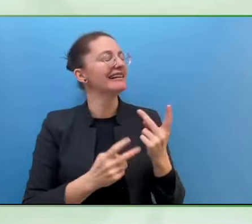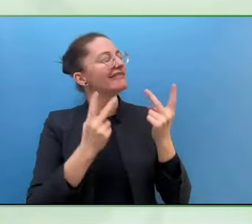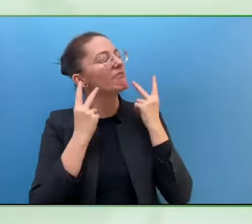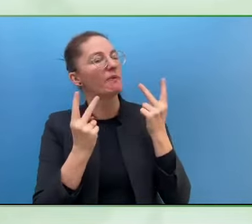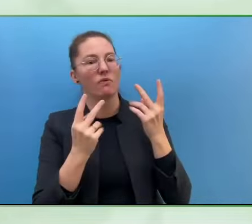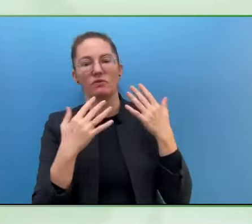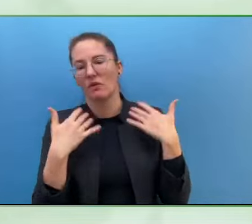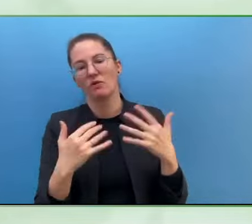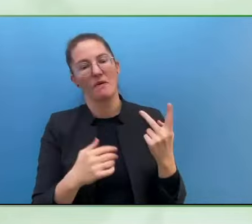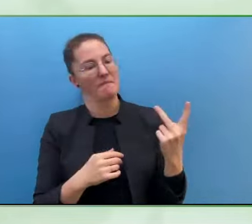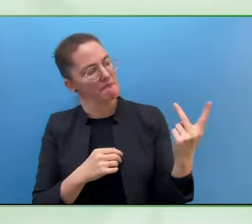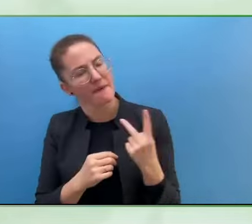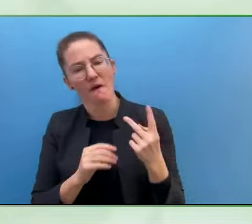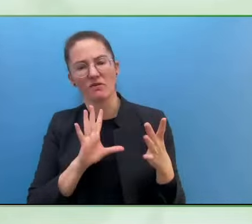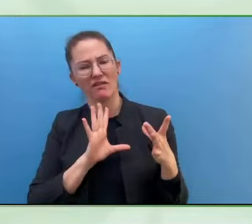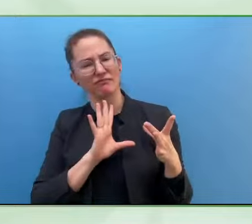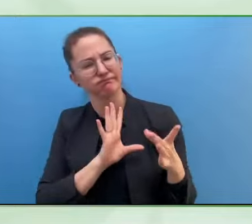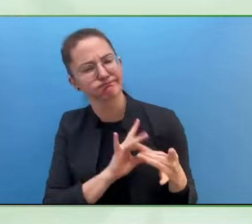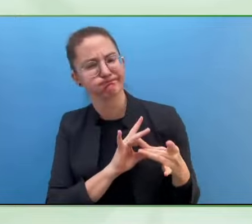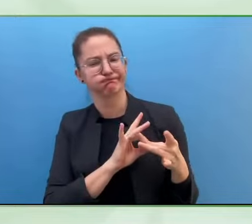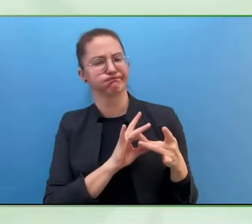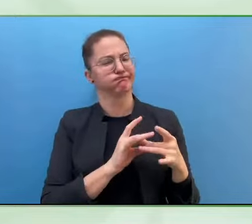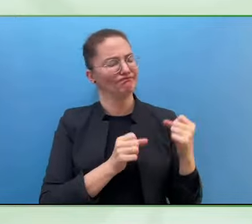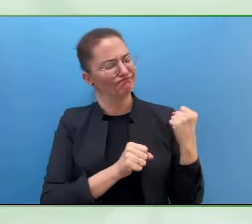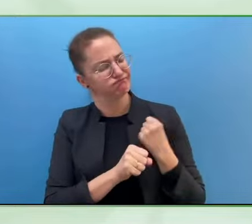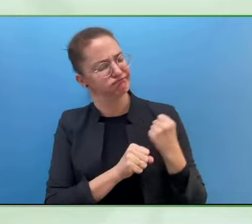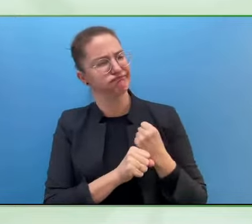That has grown with us in UniCredit.